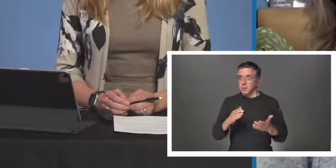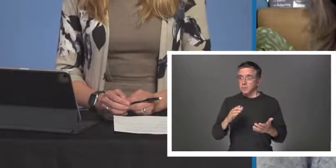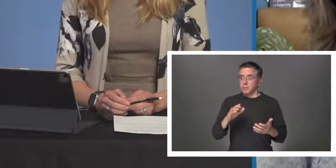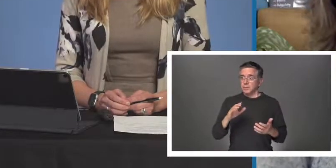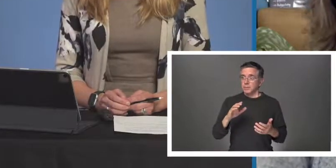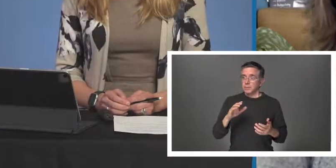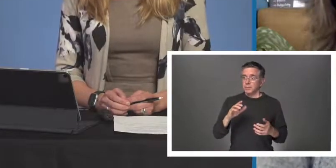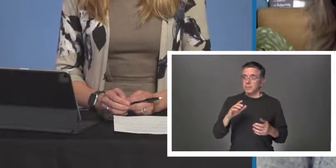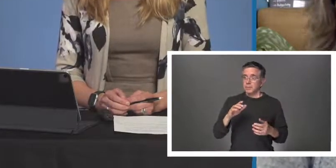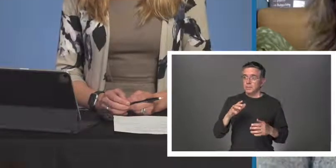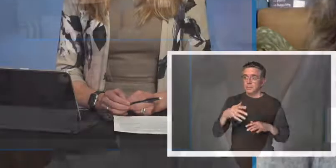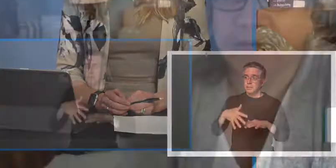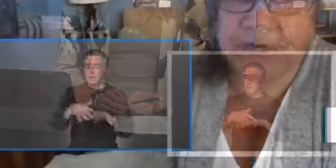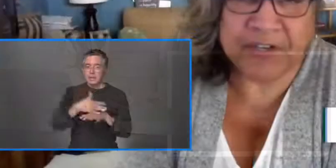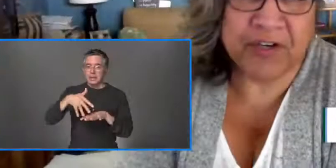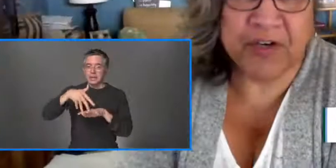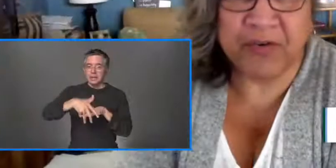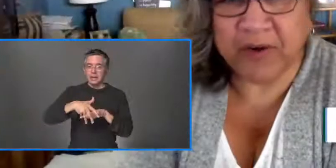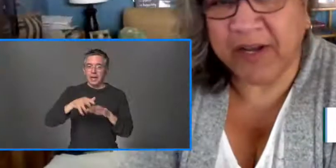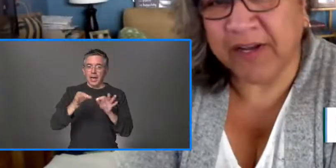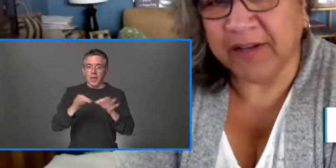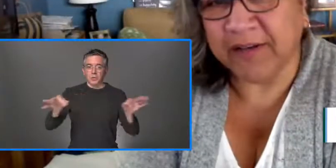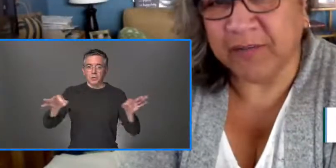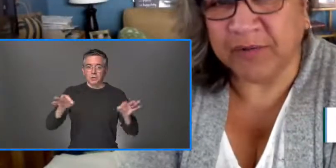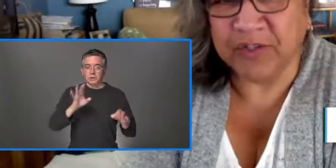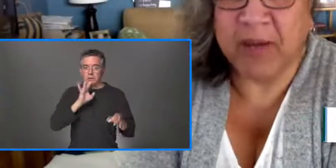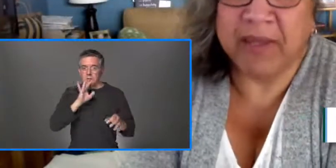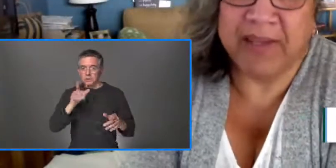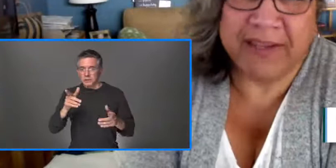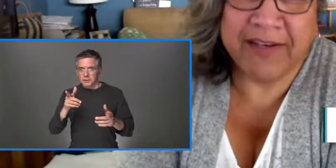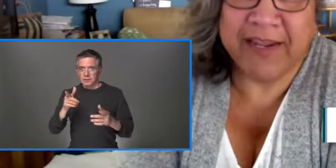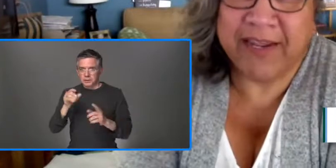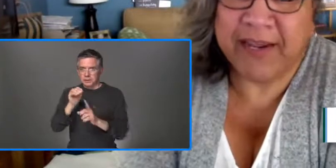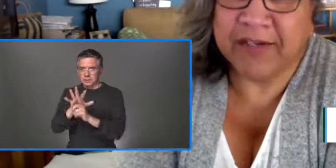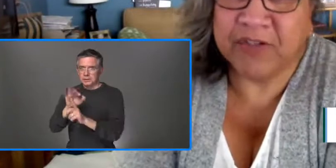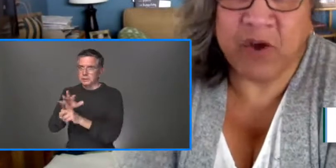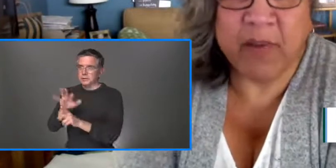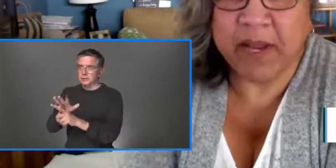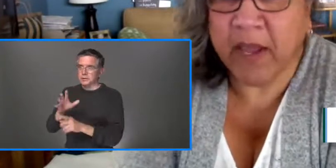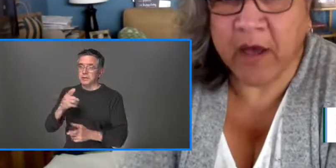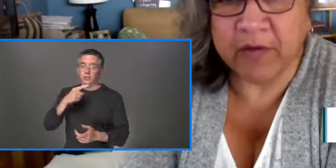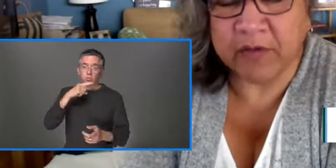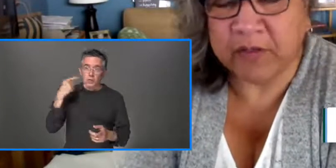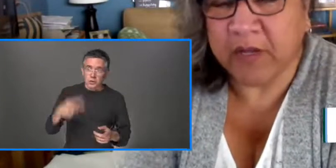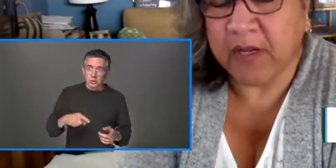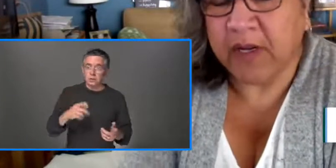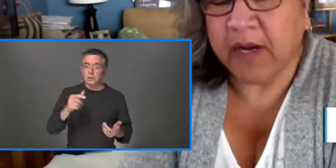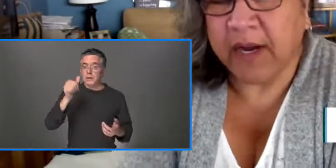and Central America, Russian, Ukrainian, Punjabi, Hindi, and so many others.